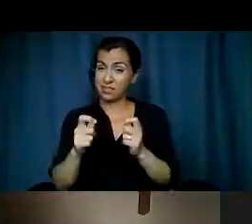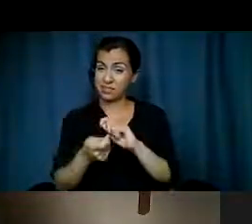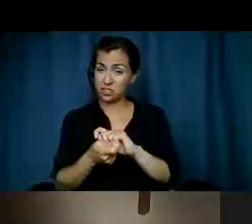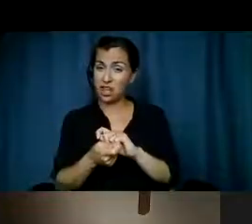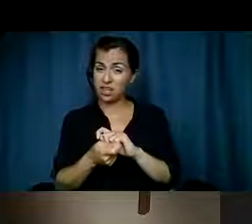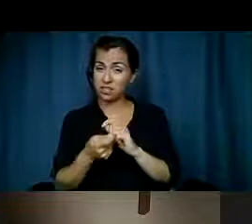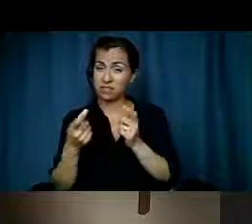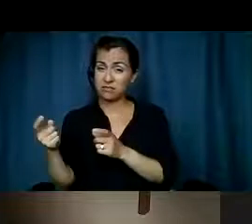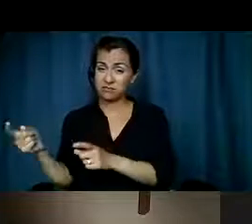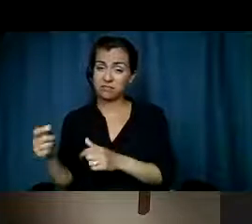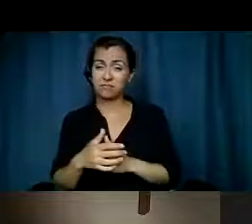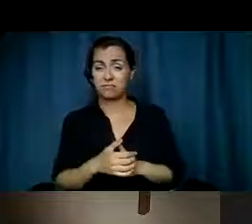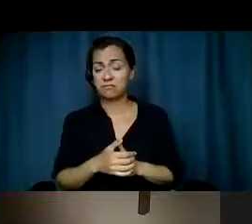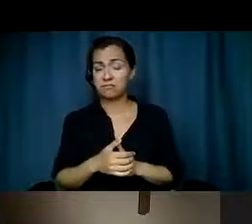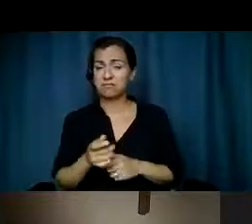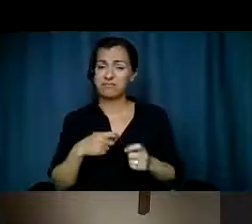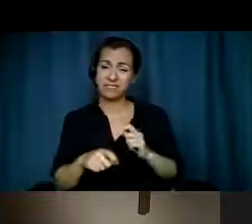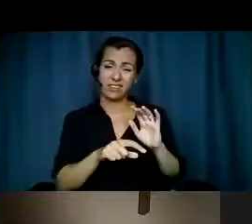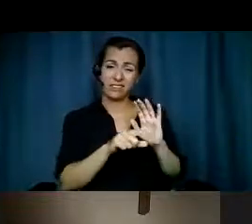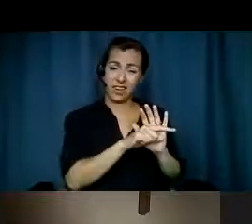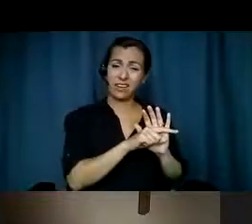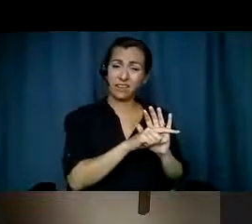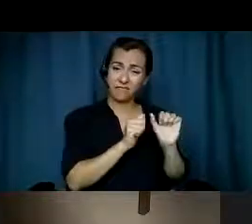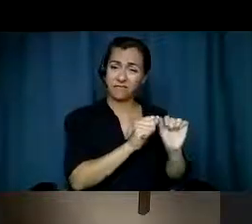that they don't want to see elected, so they were voting against someone, to know